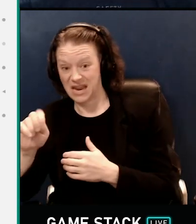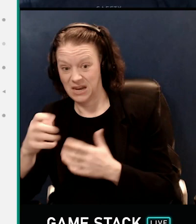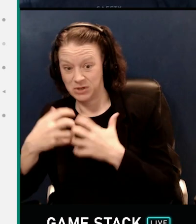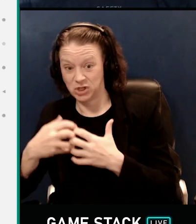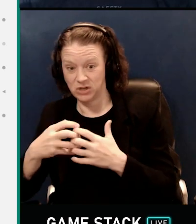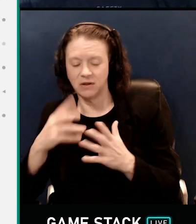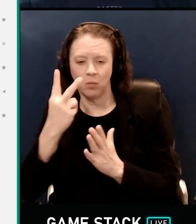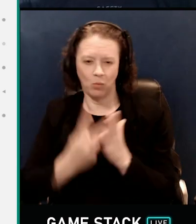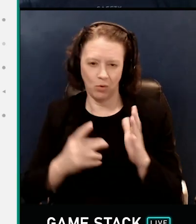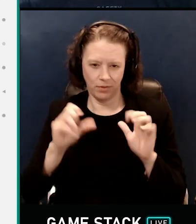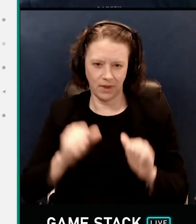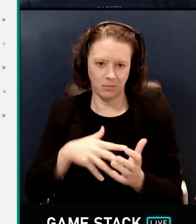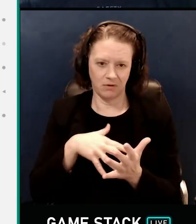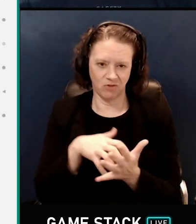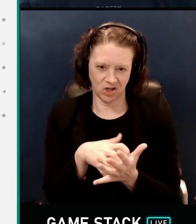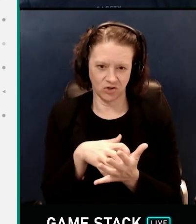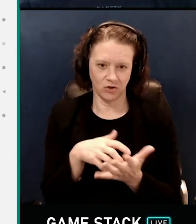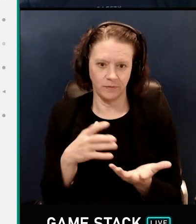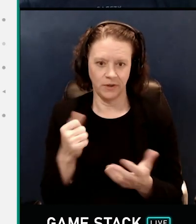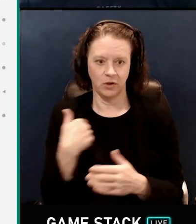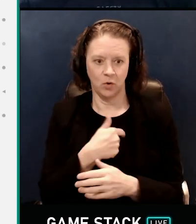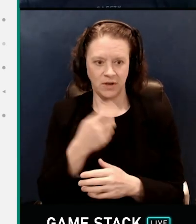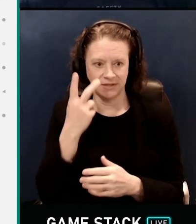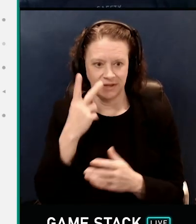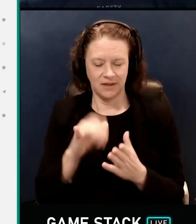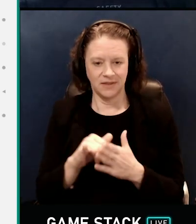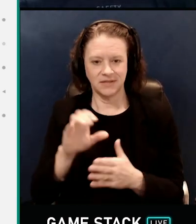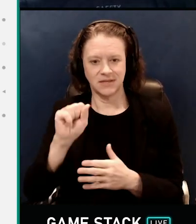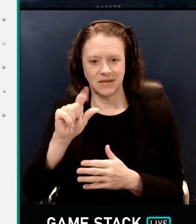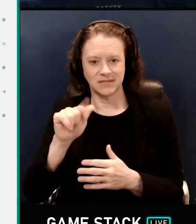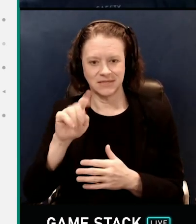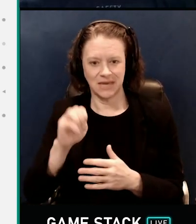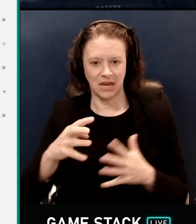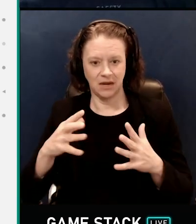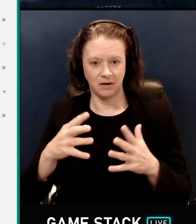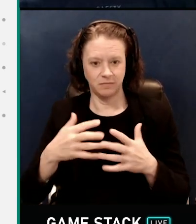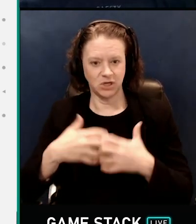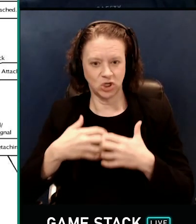This is an example of a state machine monkey, something that we would use to test one of the